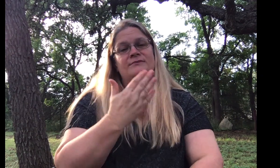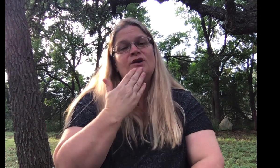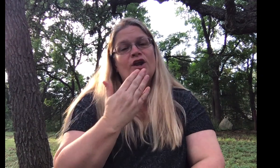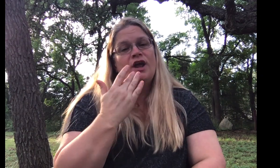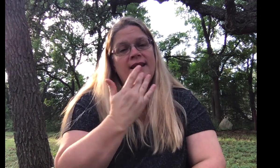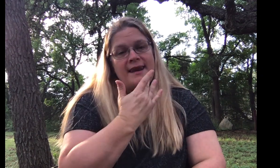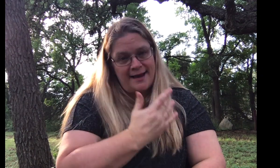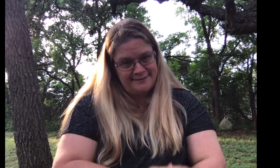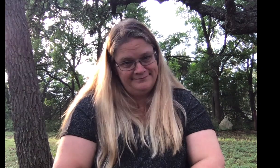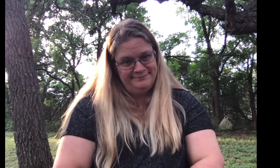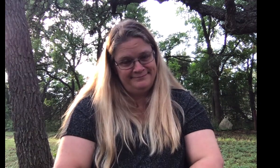Good luck.